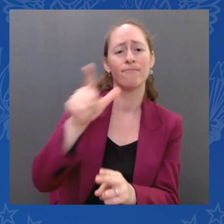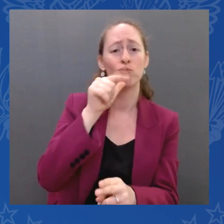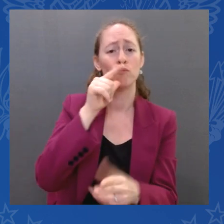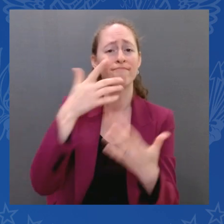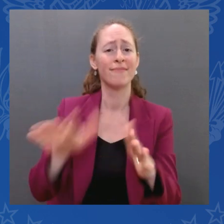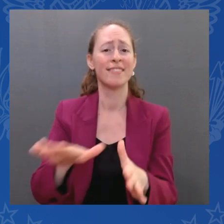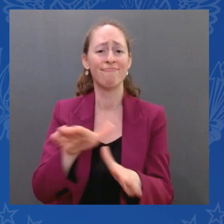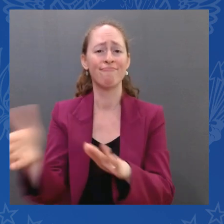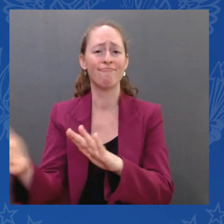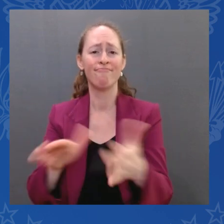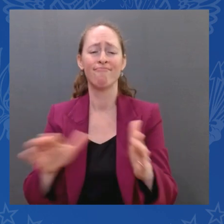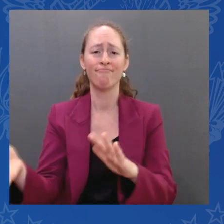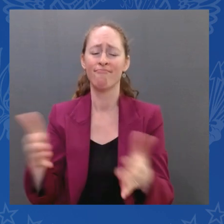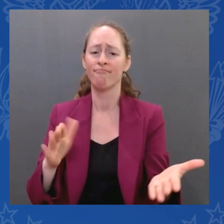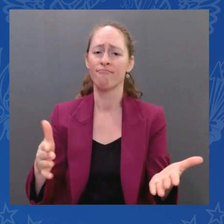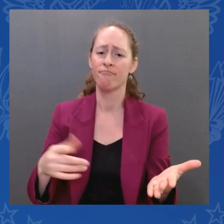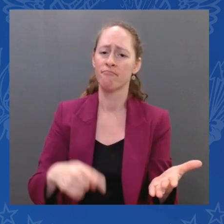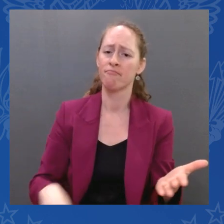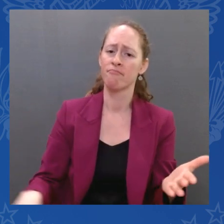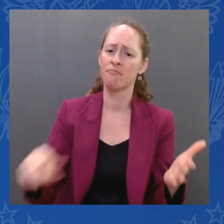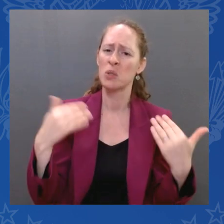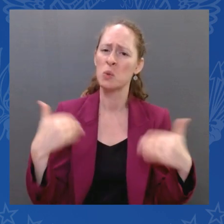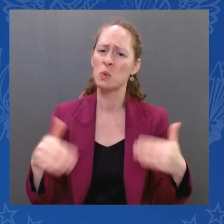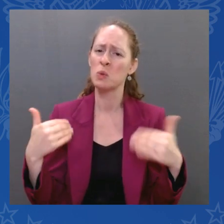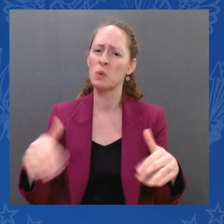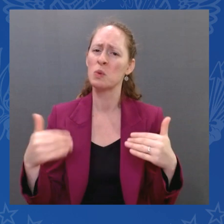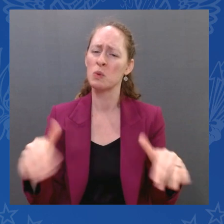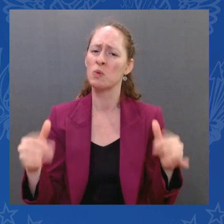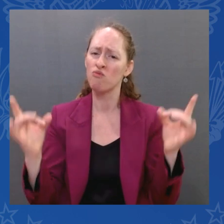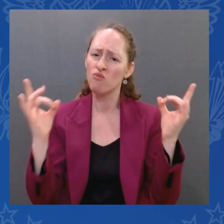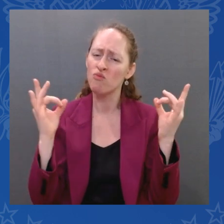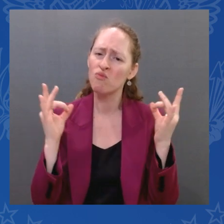that lesson, you know, and to continue our shared,